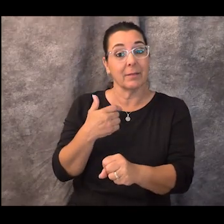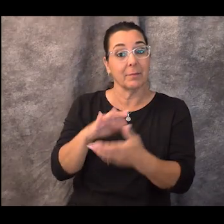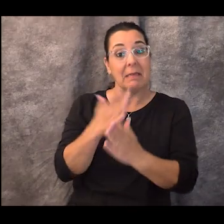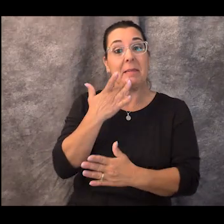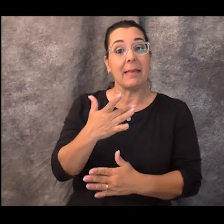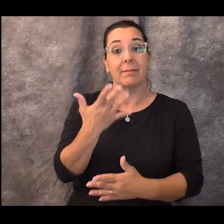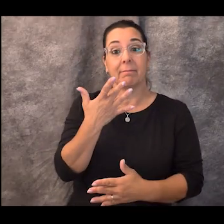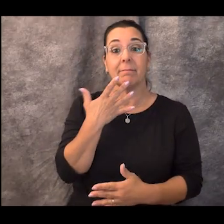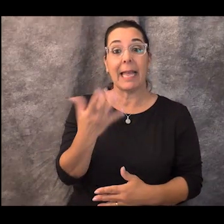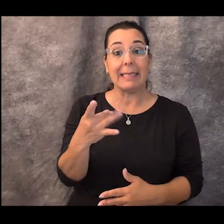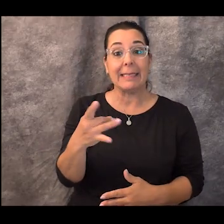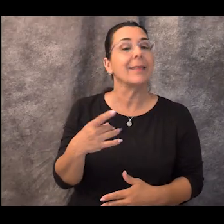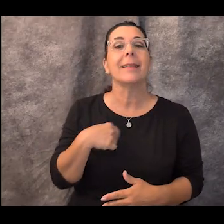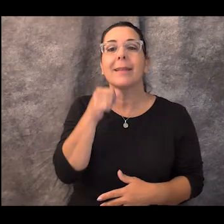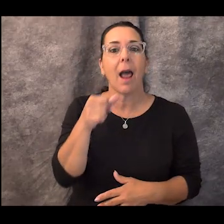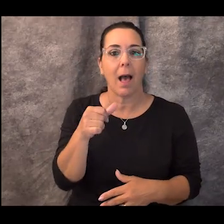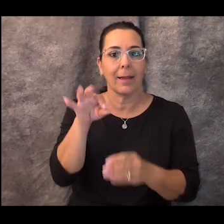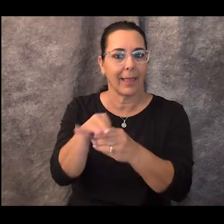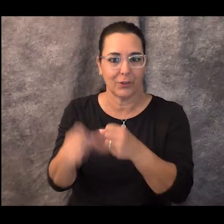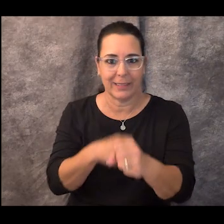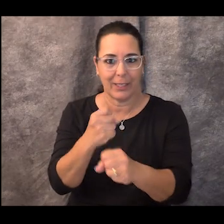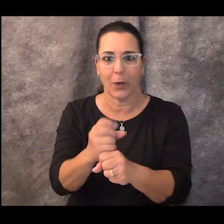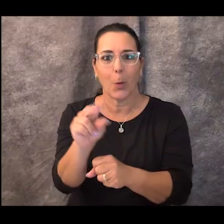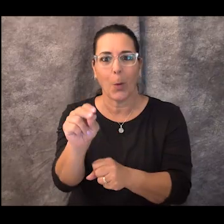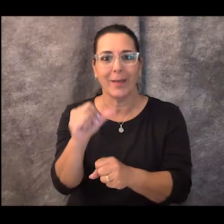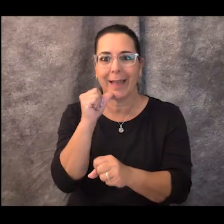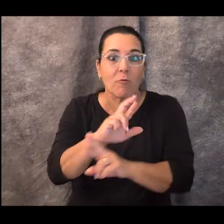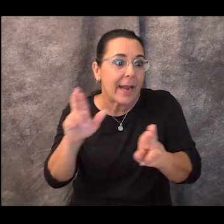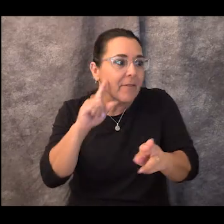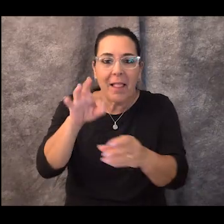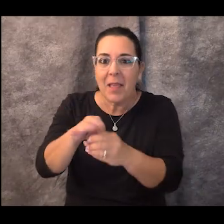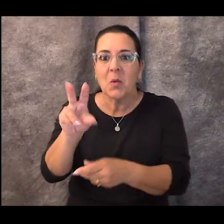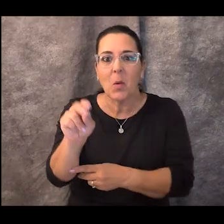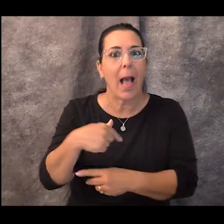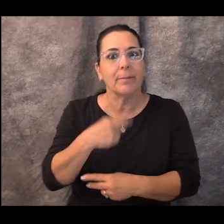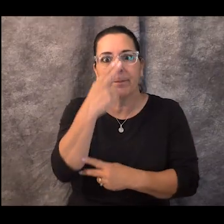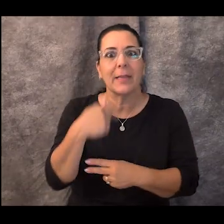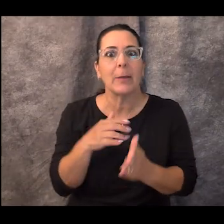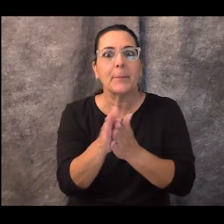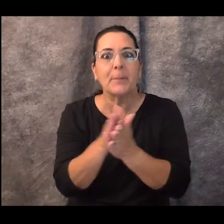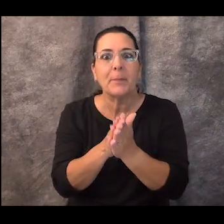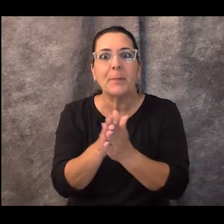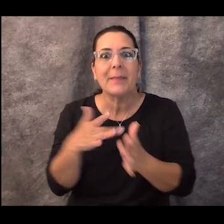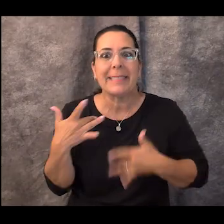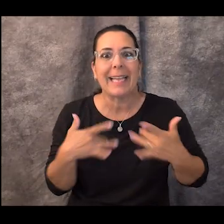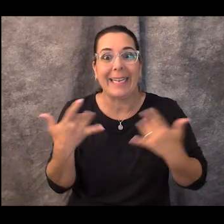I was just really stoked that I was an eligible voter. And this is going to show my age a little bit, but it's okay. I can fess up to this.